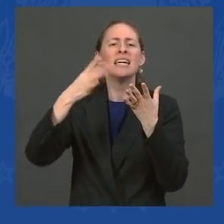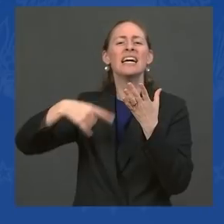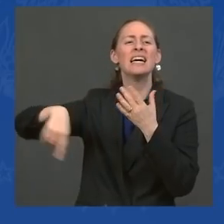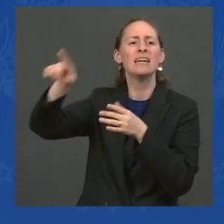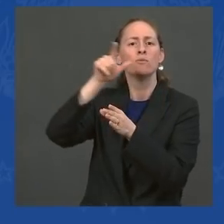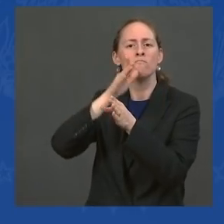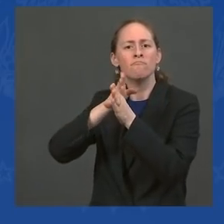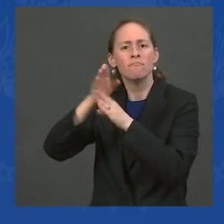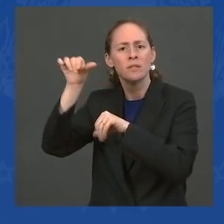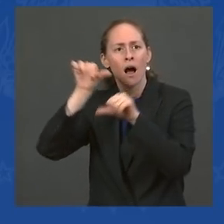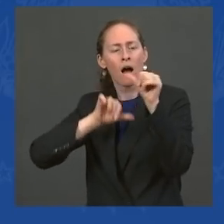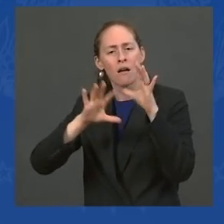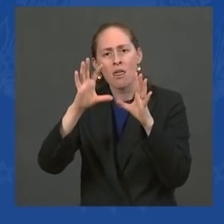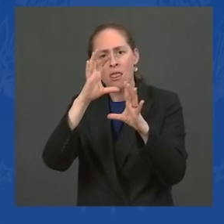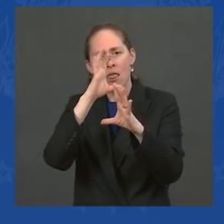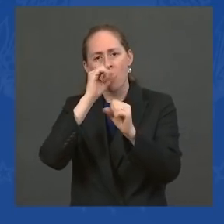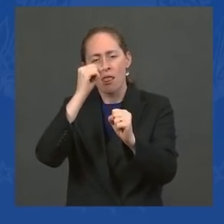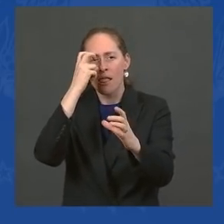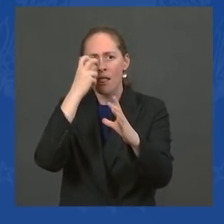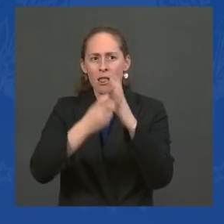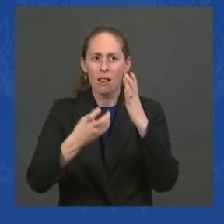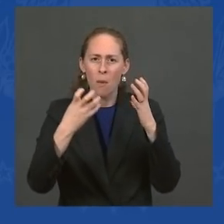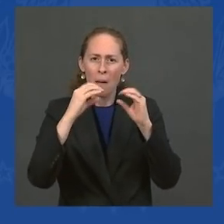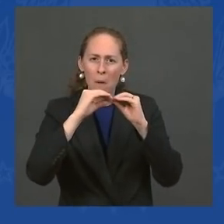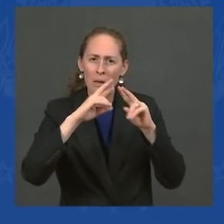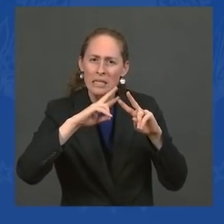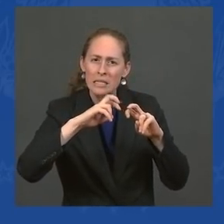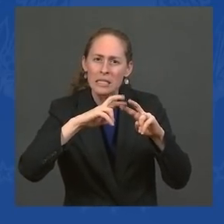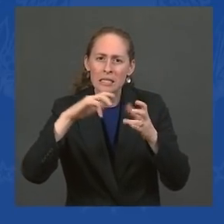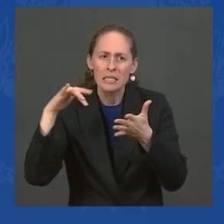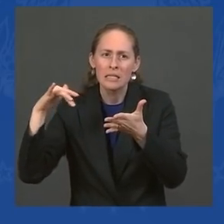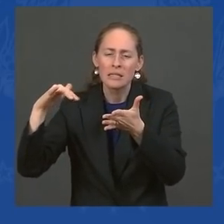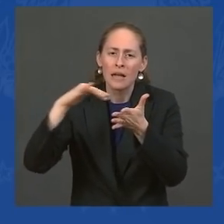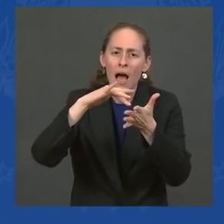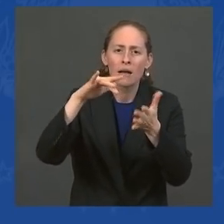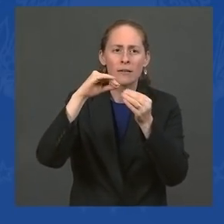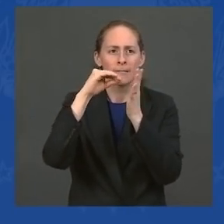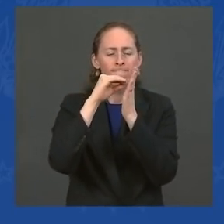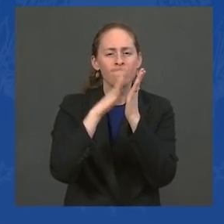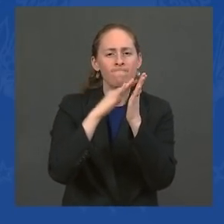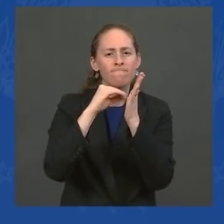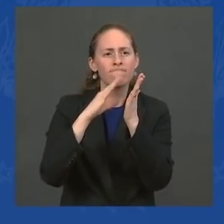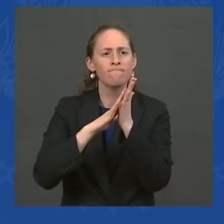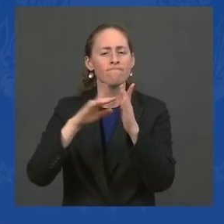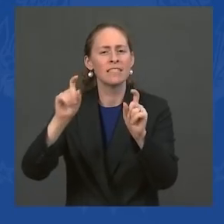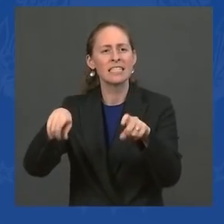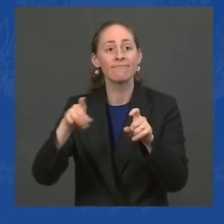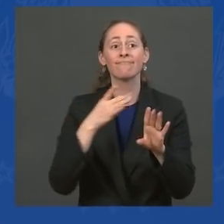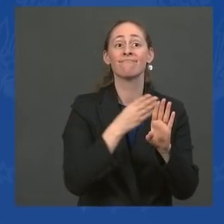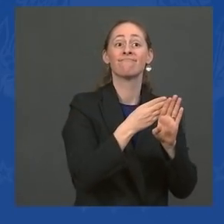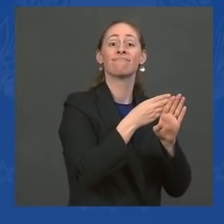to understanding life under the sea. President Obama established it as -- as a national monument five years ago,